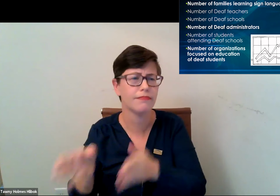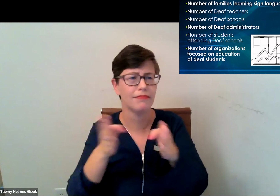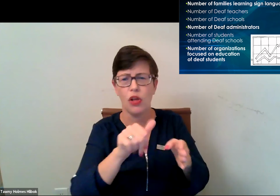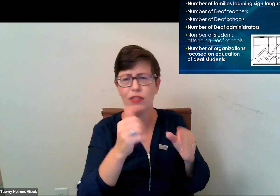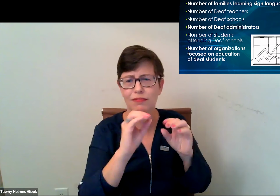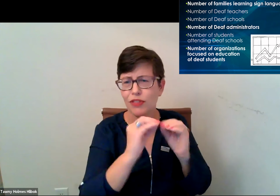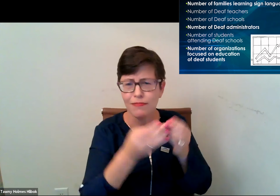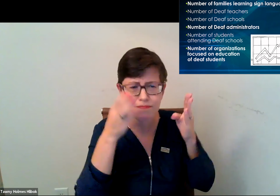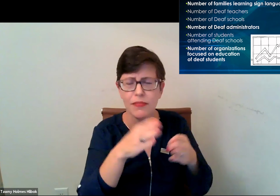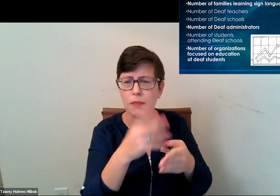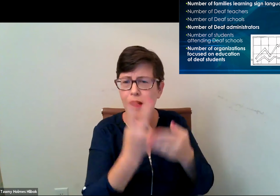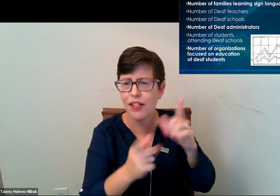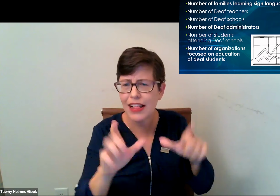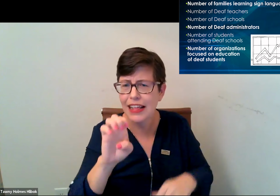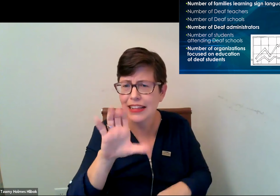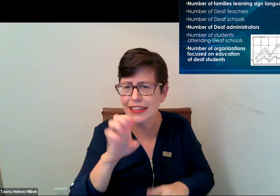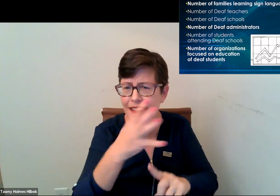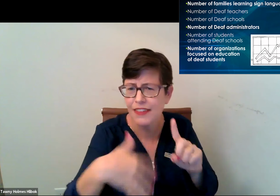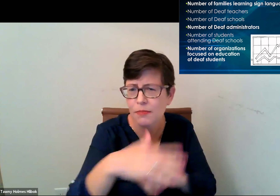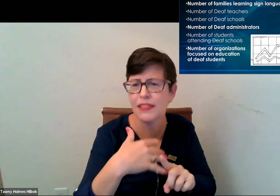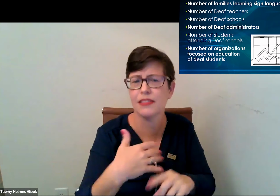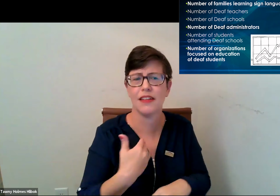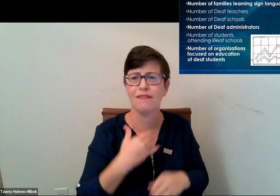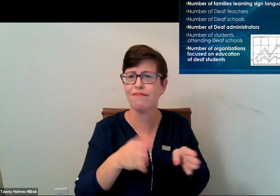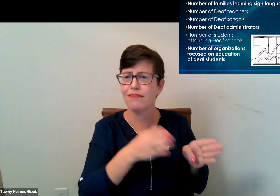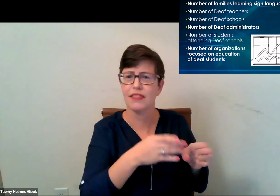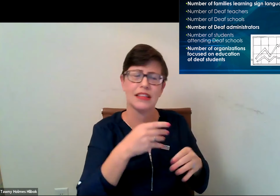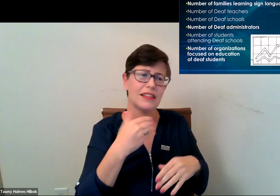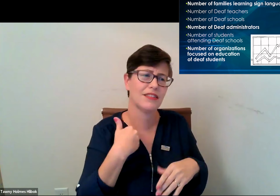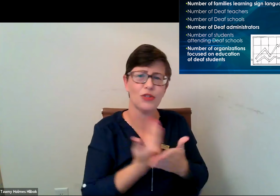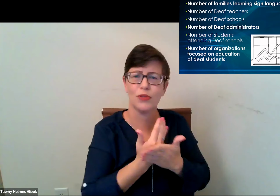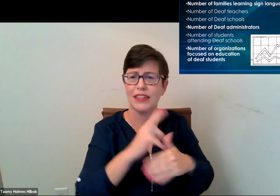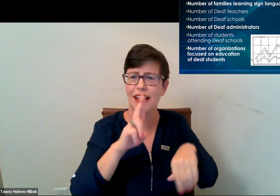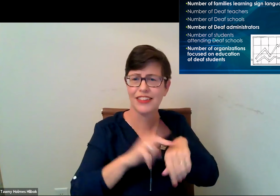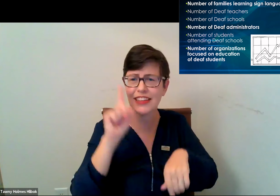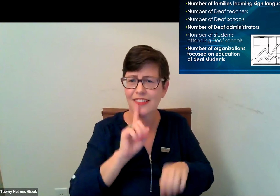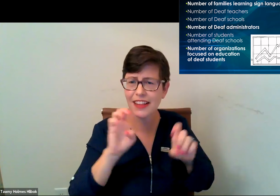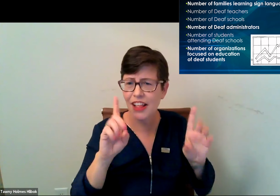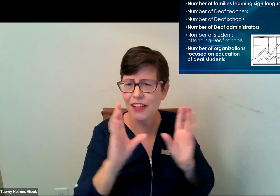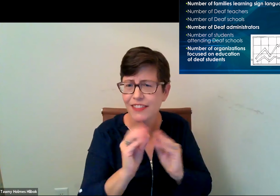Also, focusing on American sign language in schools, one other organization may focus on the school environment another May.